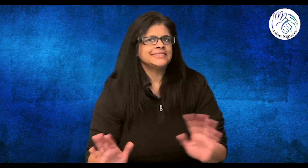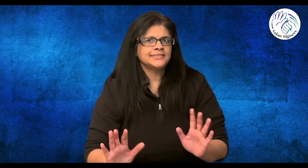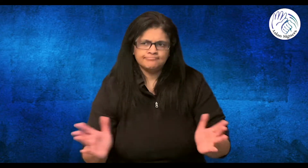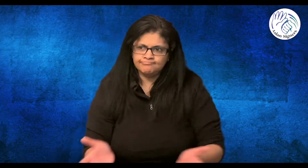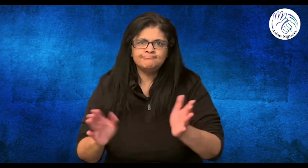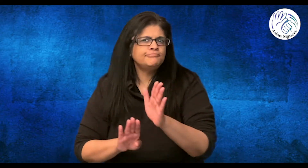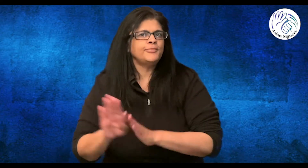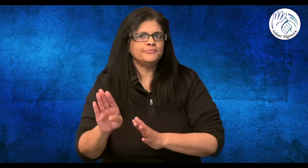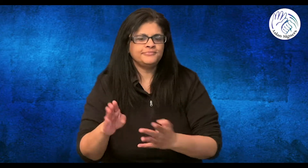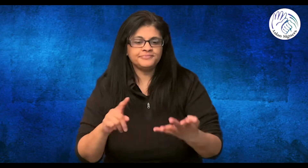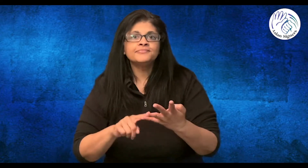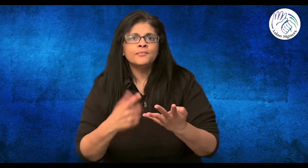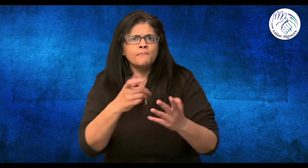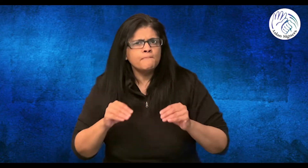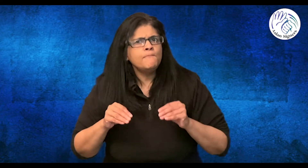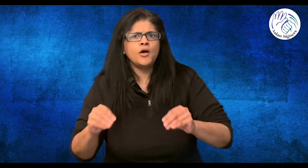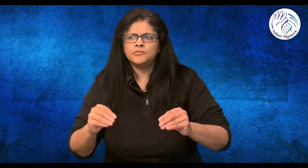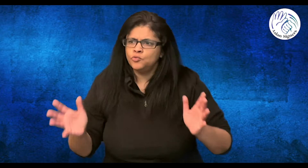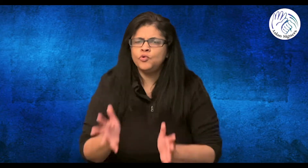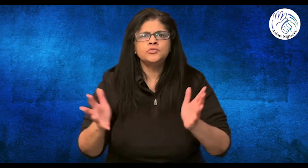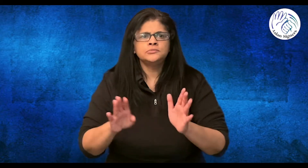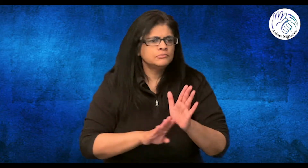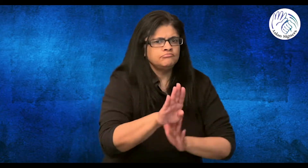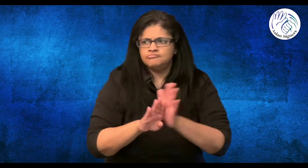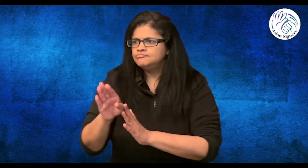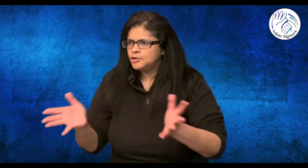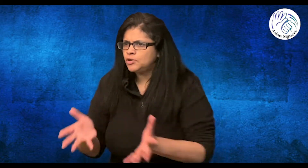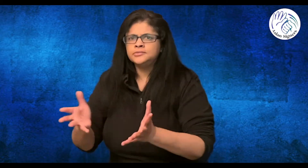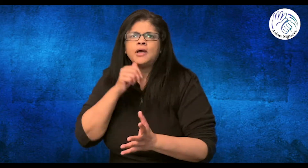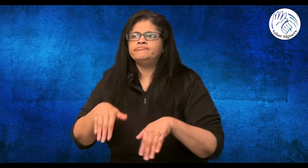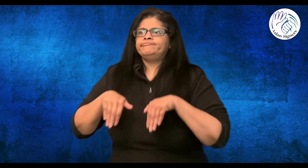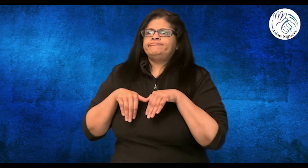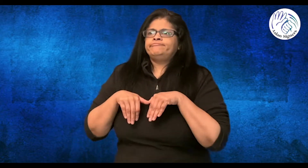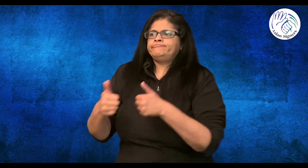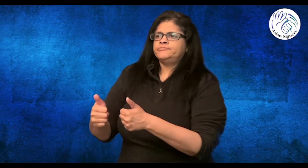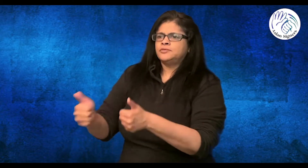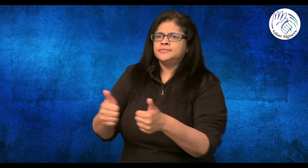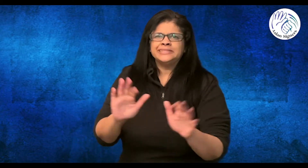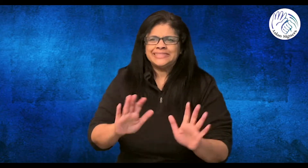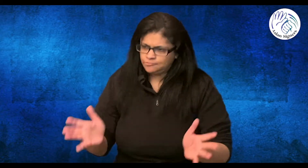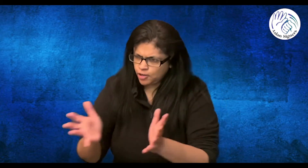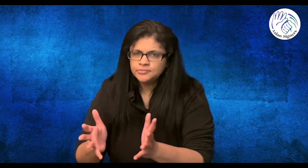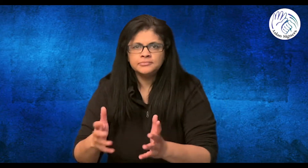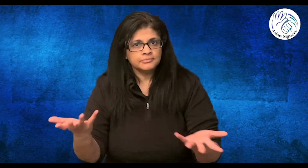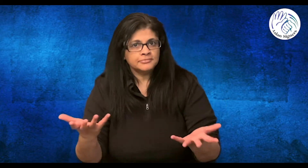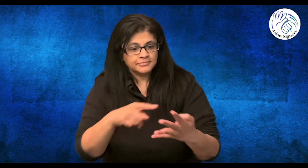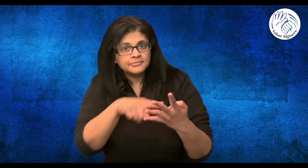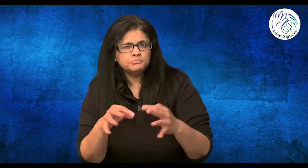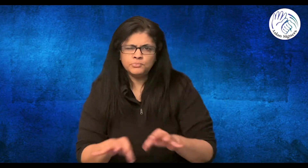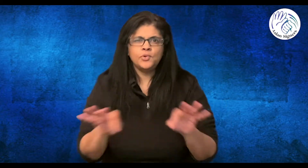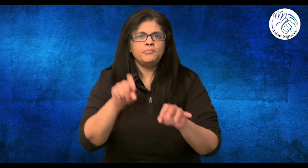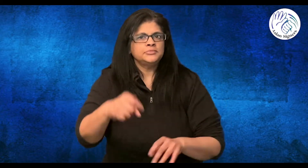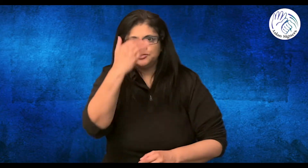but encourage growth! Fourth, move! Be active to develop yourself! Don’t wait for it to come to you--engage! These are the four important qualities to know